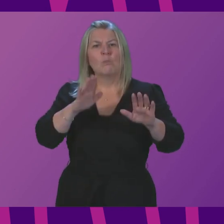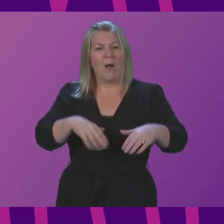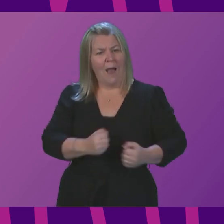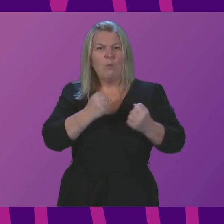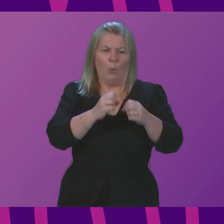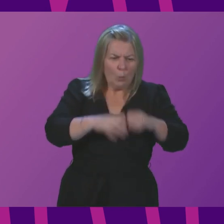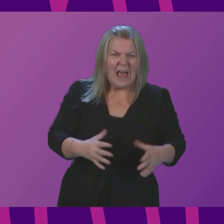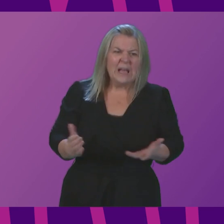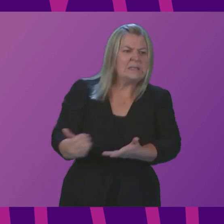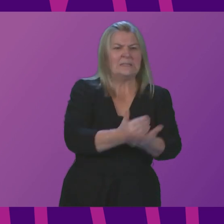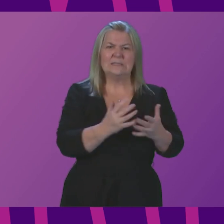to other countries?